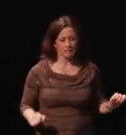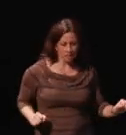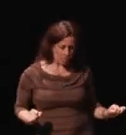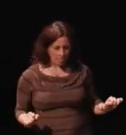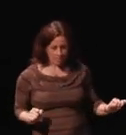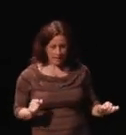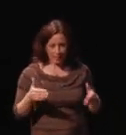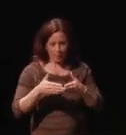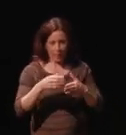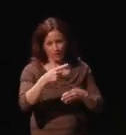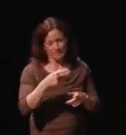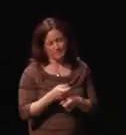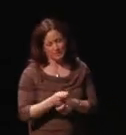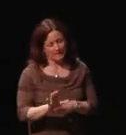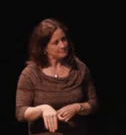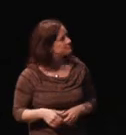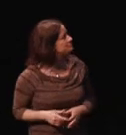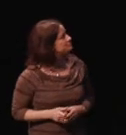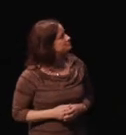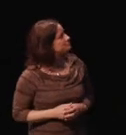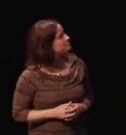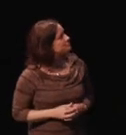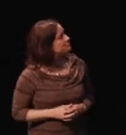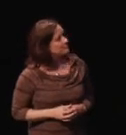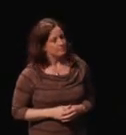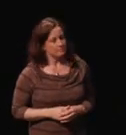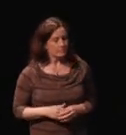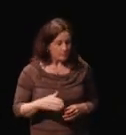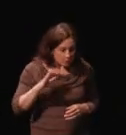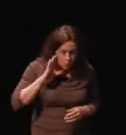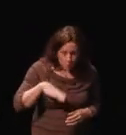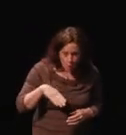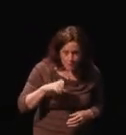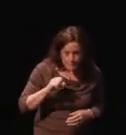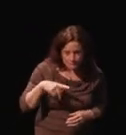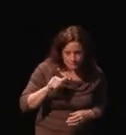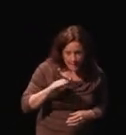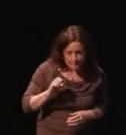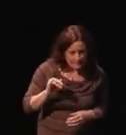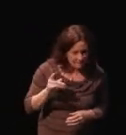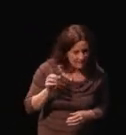I'm just giving you, you know this. This is obvious. Space Invaders was massive.